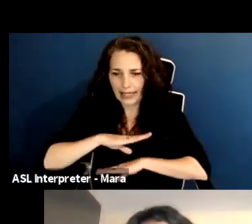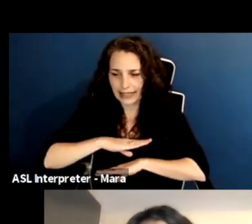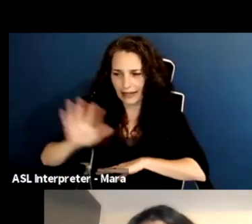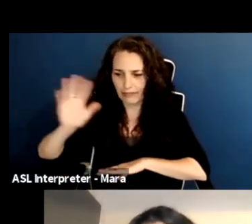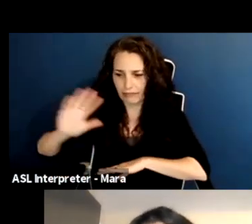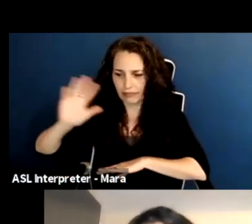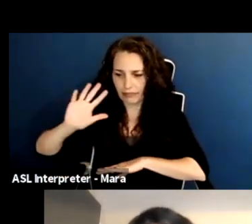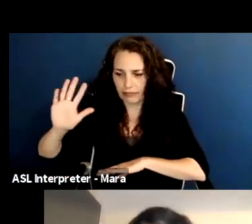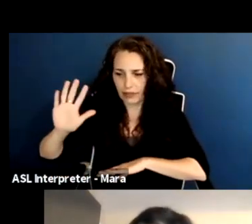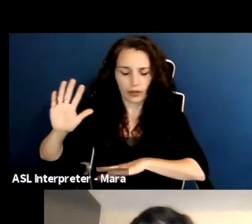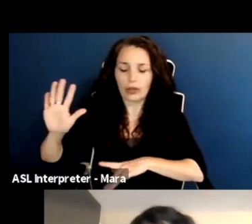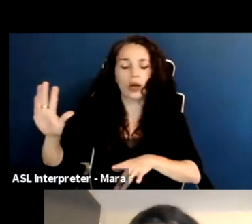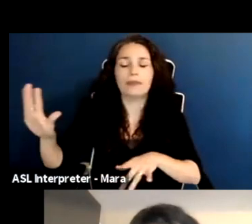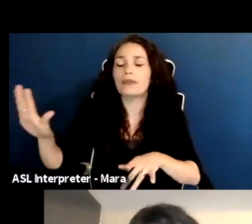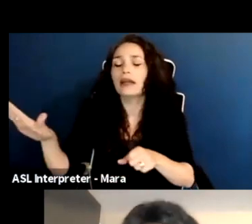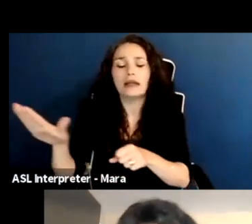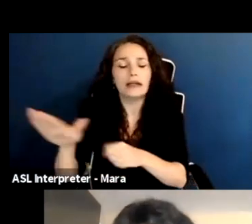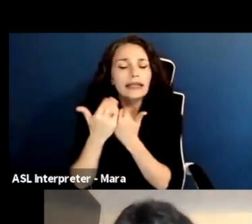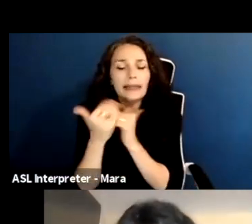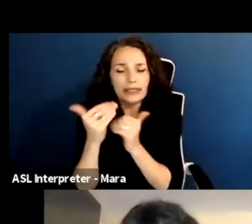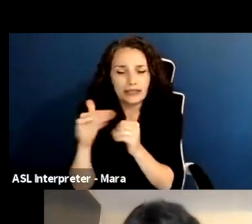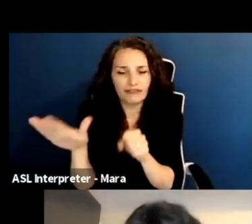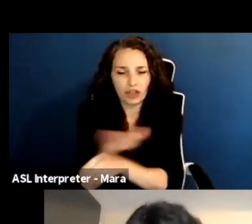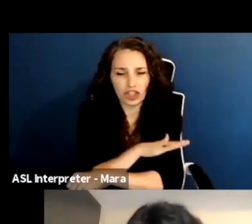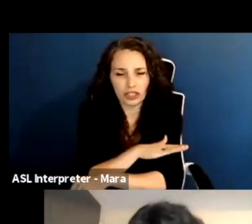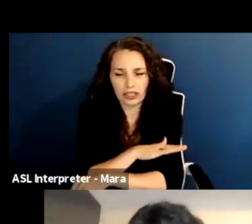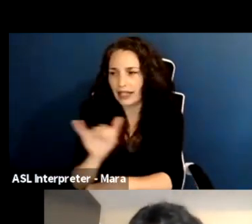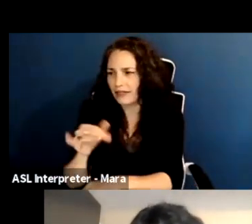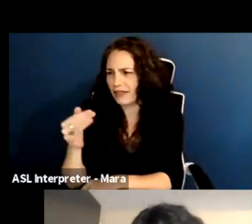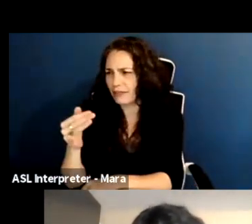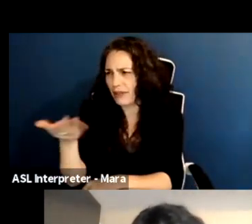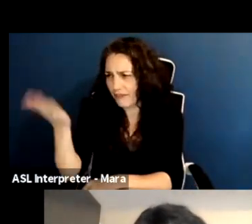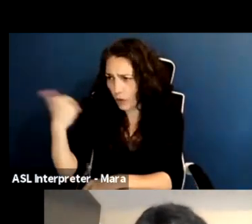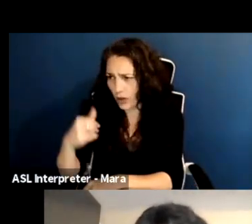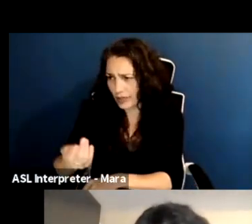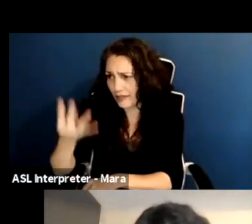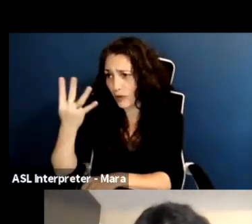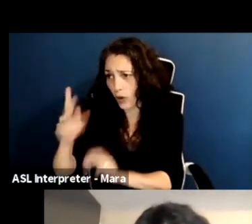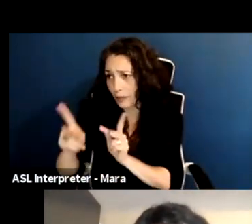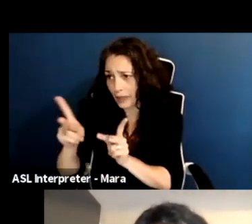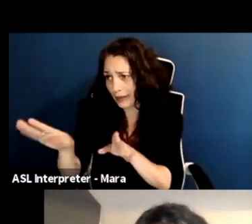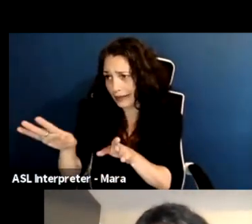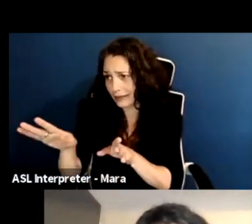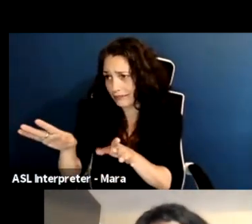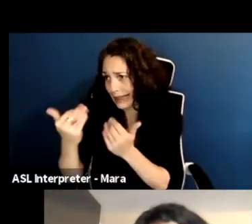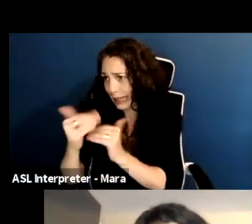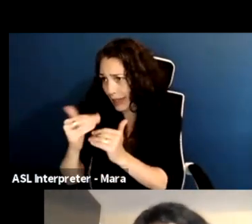And we wanted to think like, how long is this thing gonna last? How long are we gonna be dealing with this unsurety